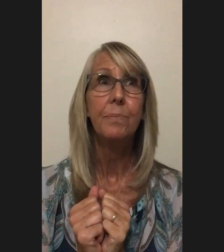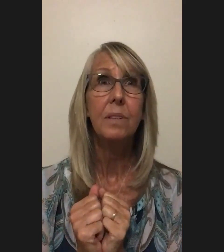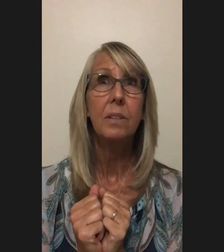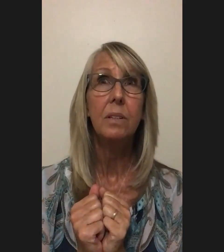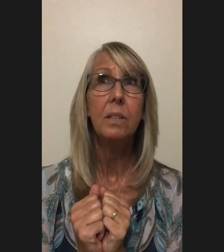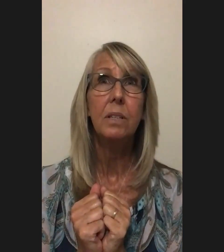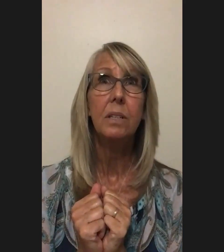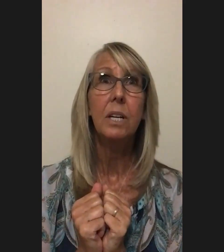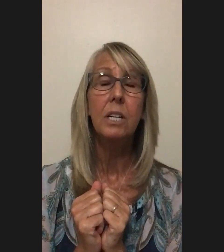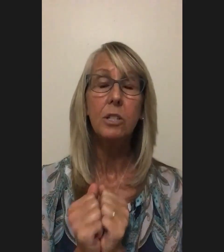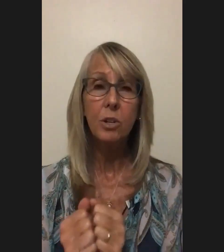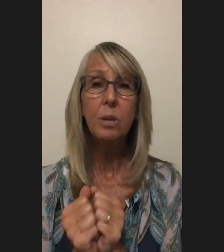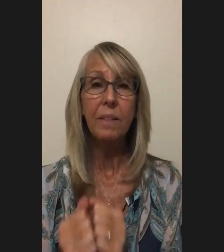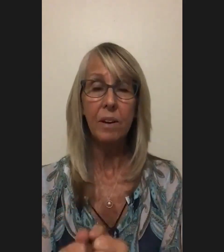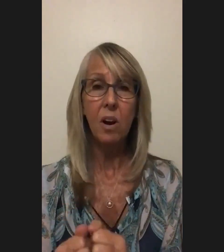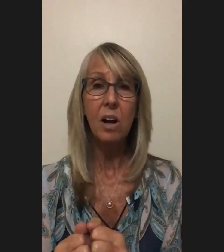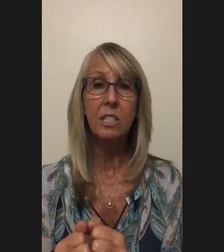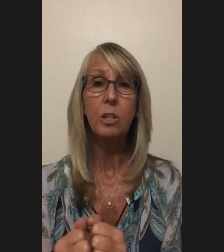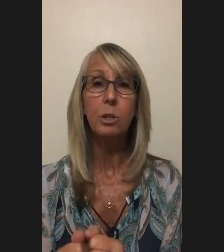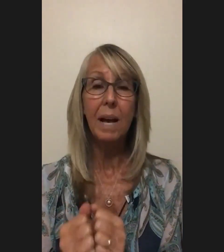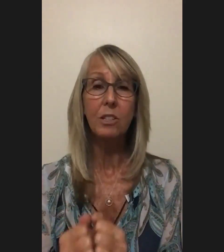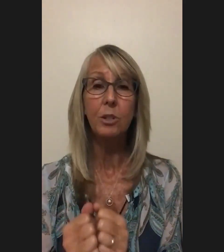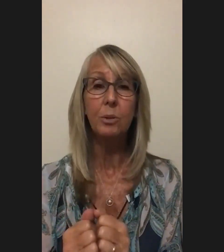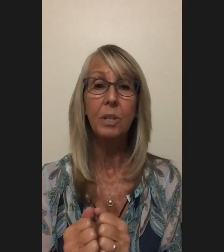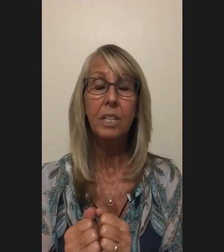the concern about the cost goes back to